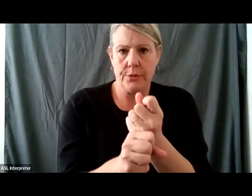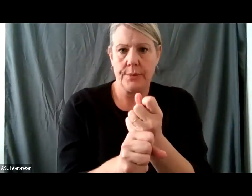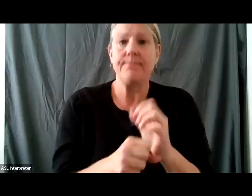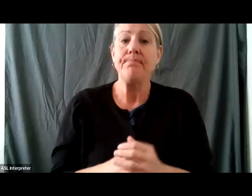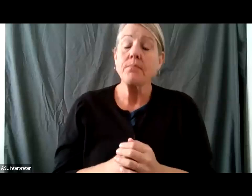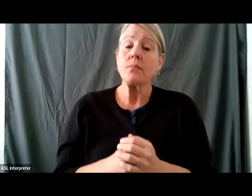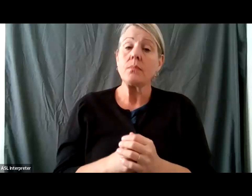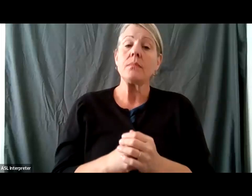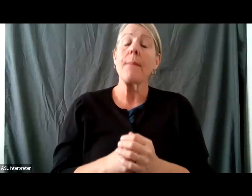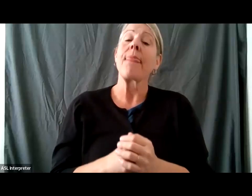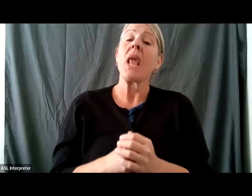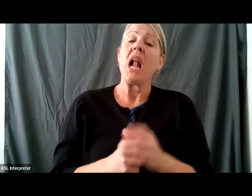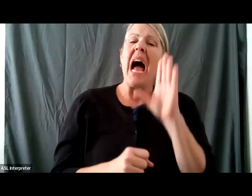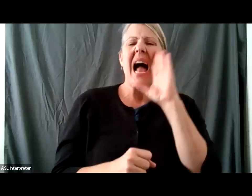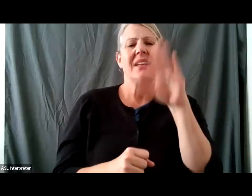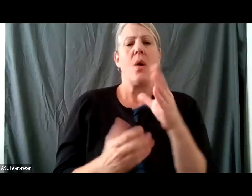There are some limitations to this.